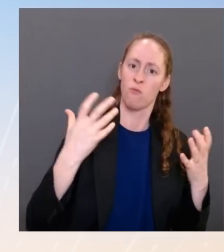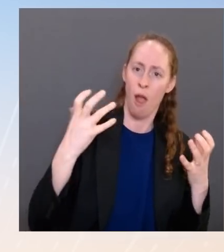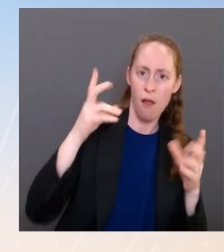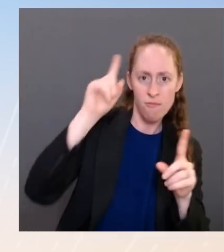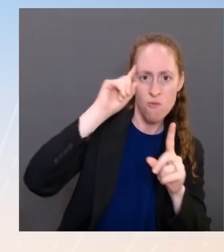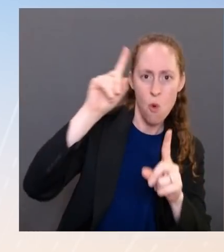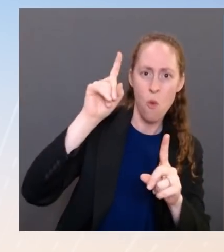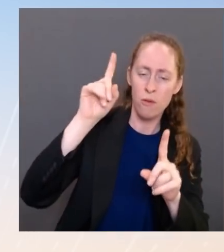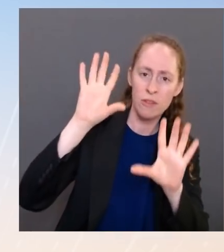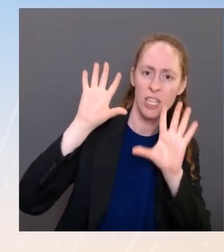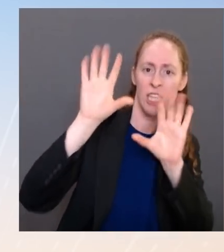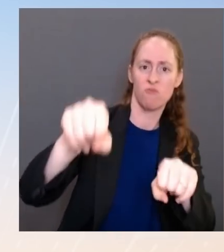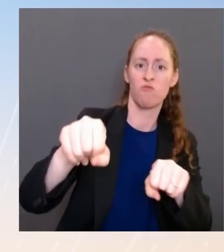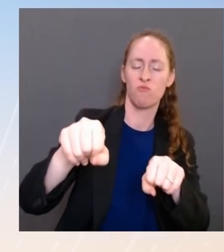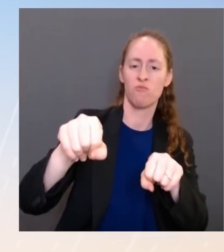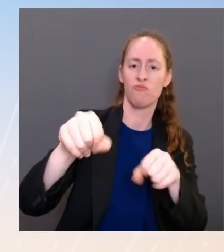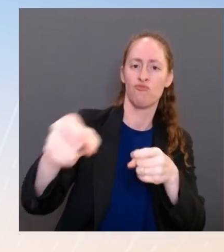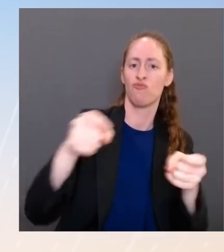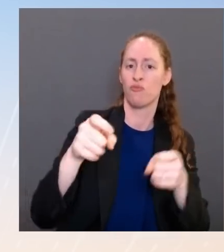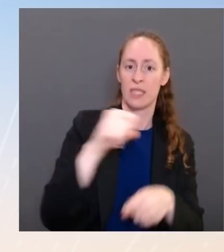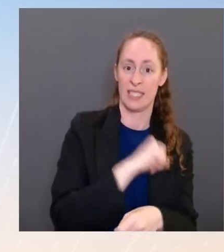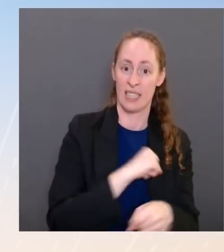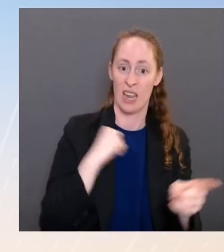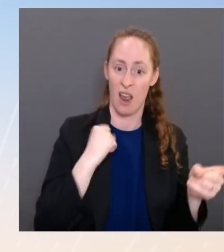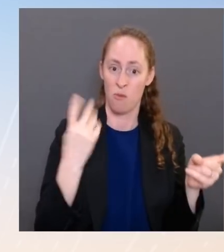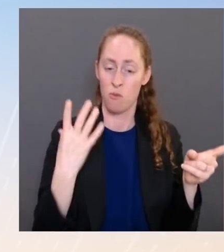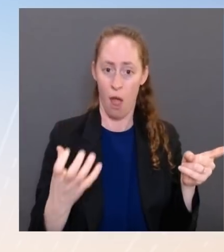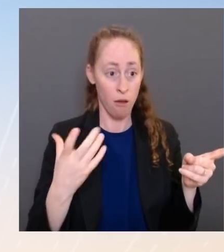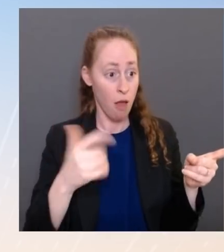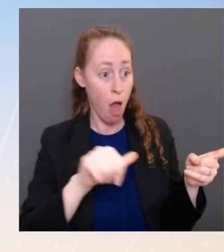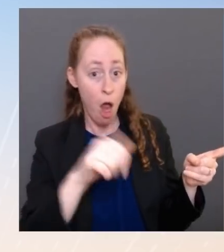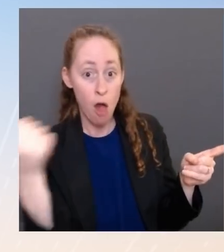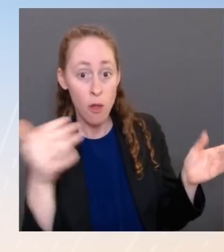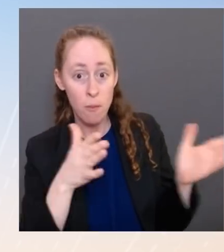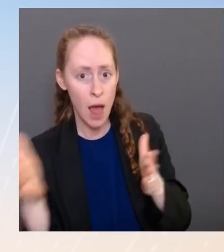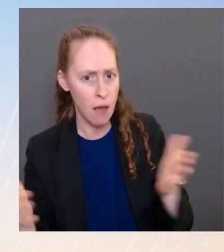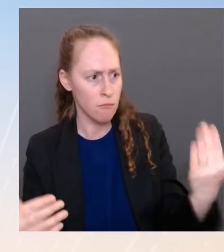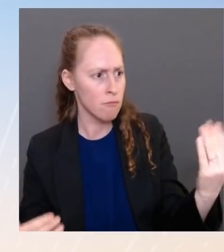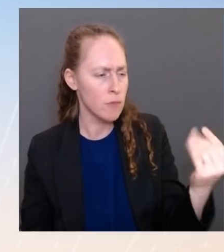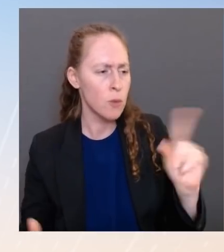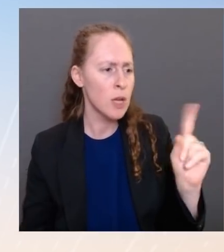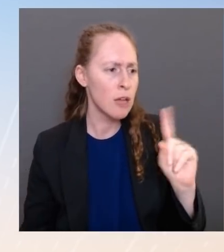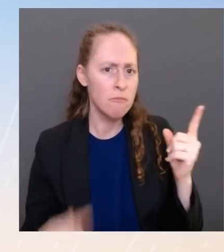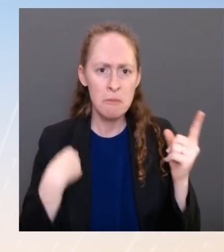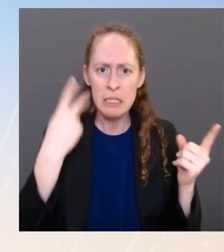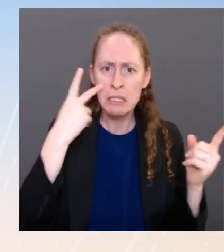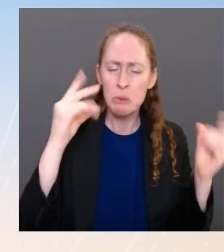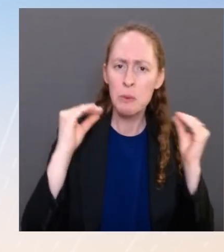we would welcome them putting it forward. The Press: And he did say one was coming in this summer. And as far as Senator Scott goes,